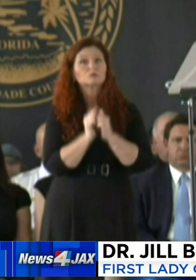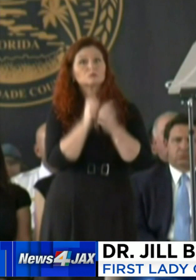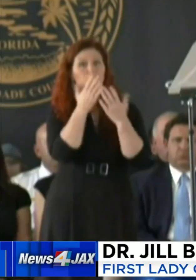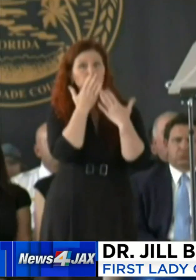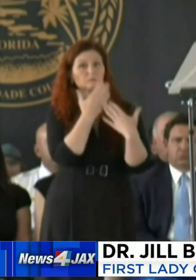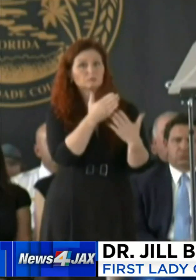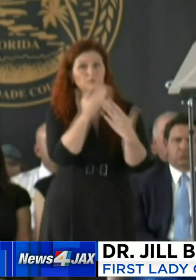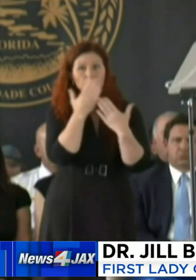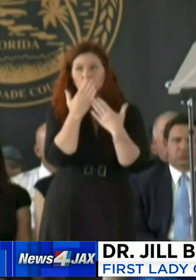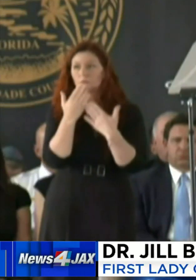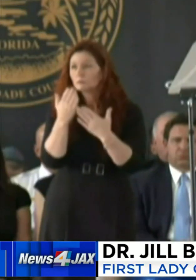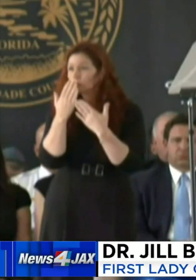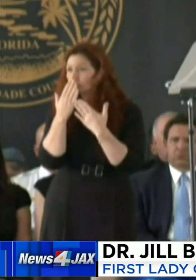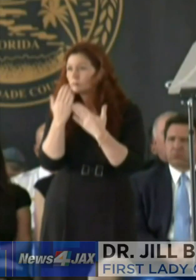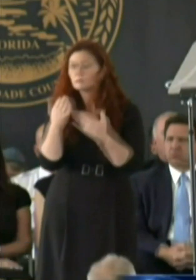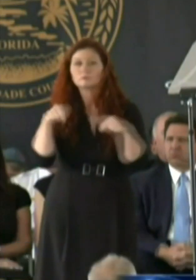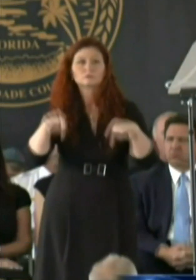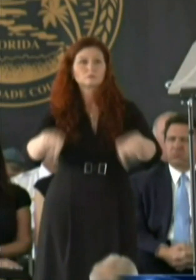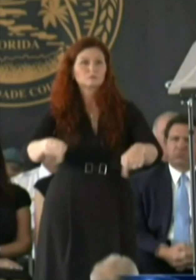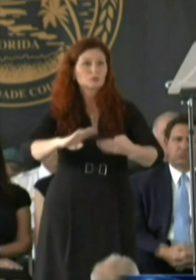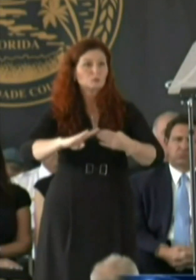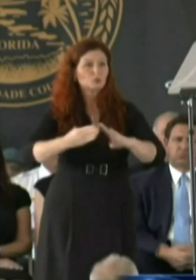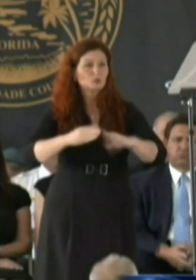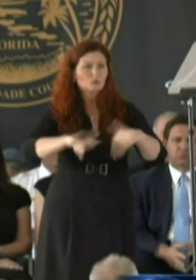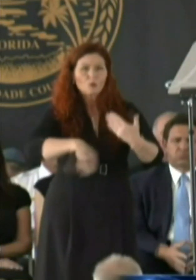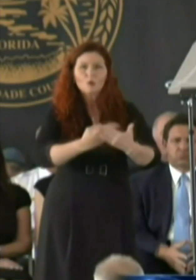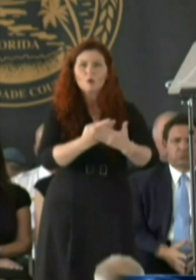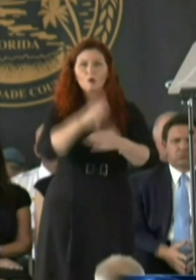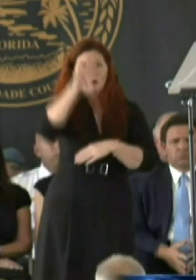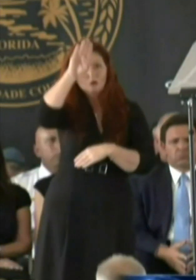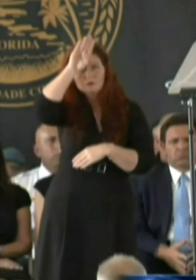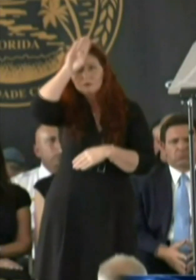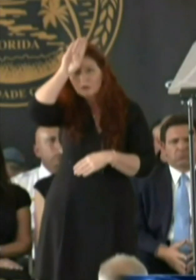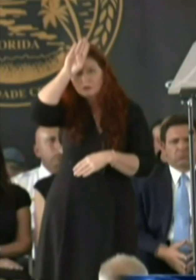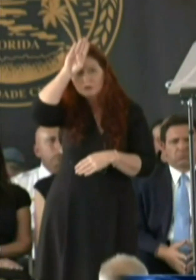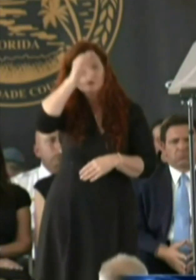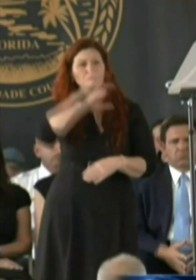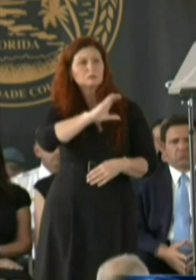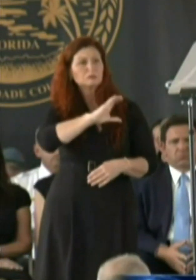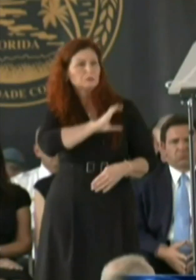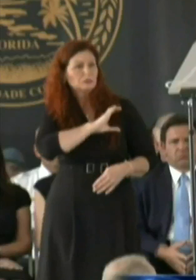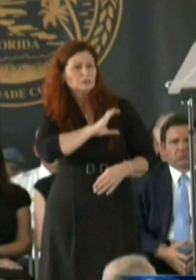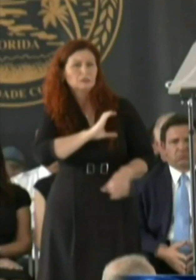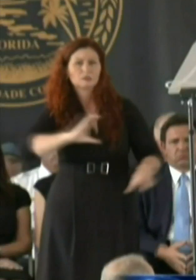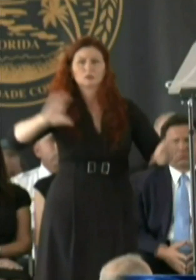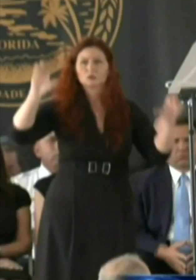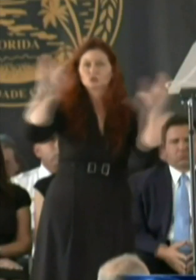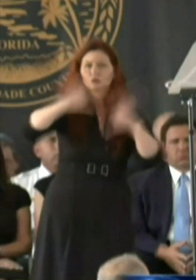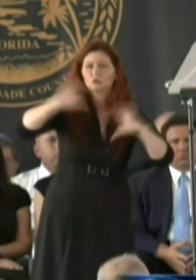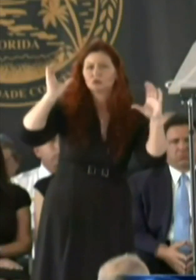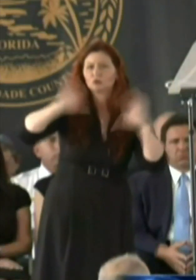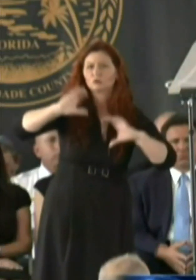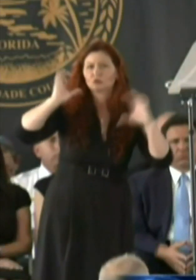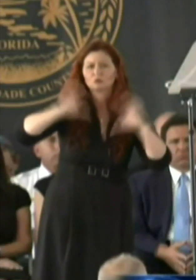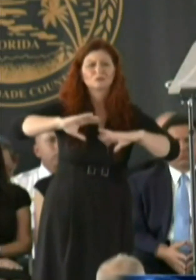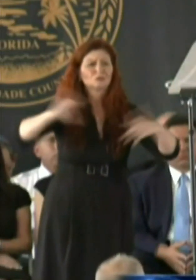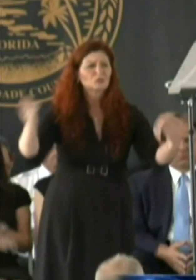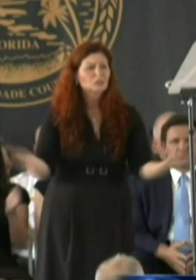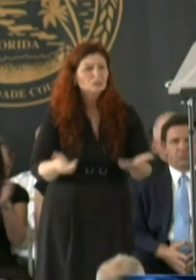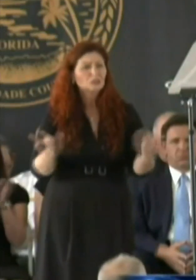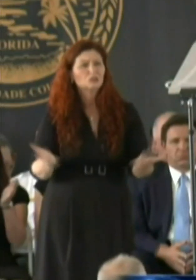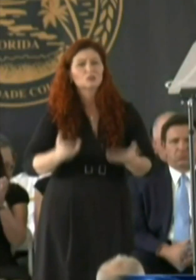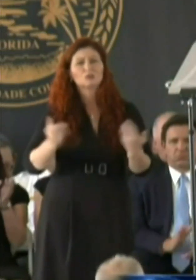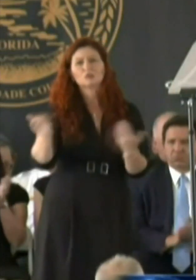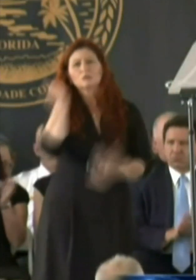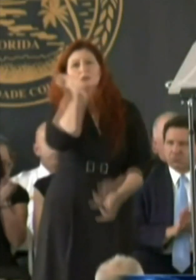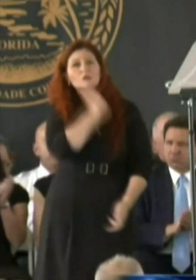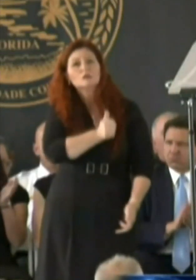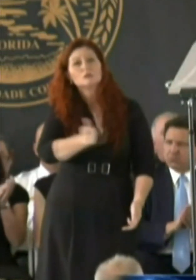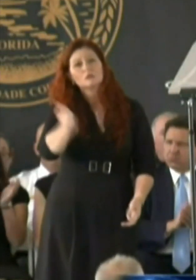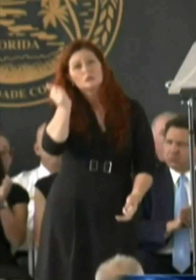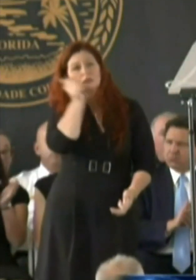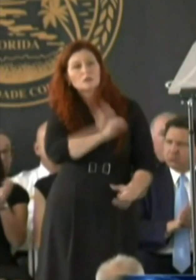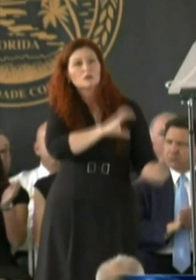AND AS WE GATHER, WE